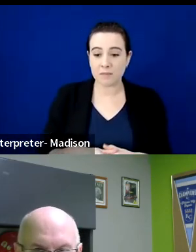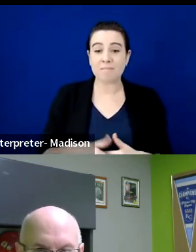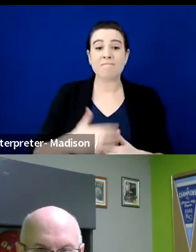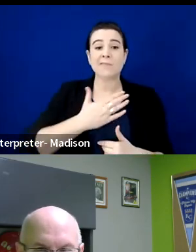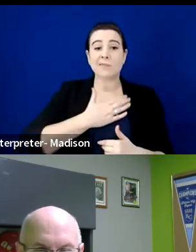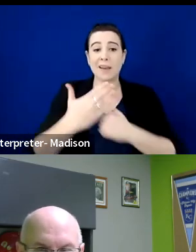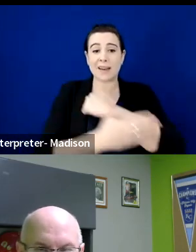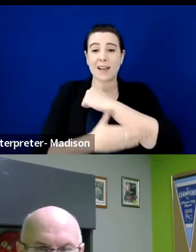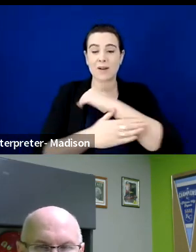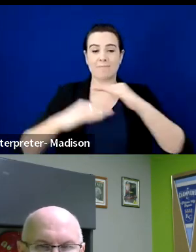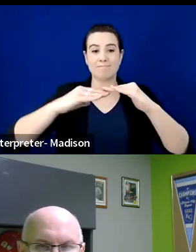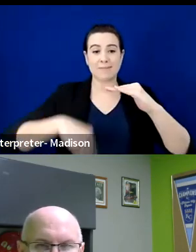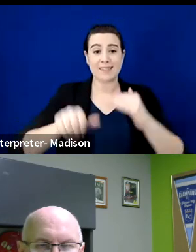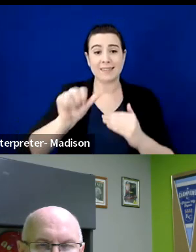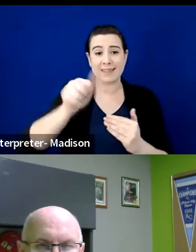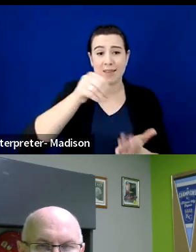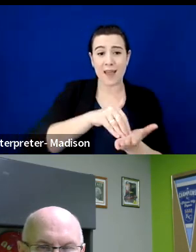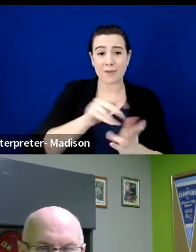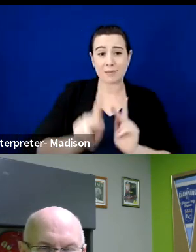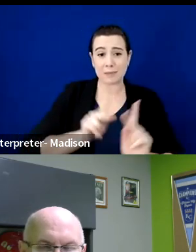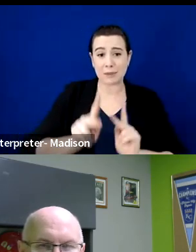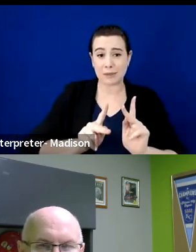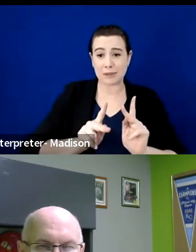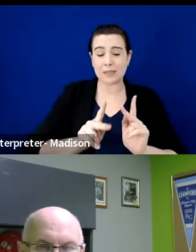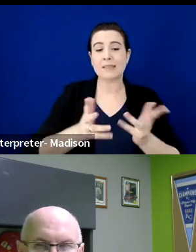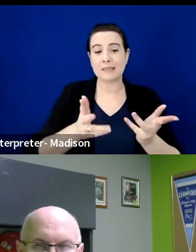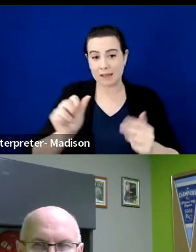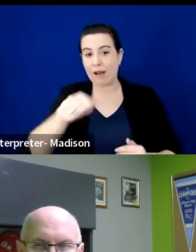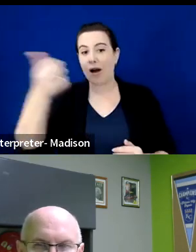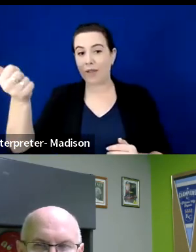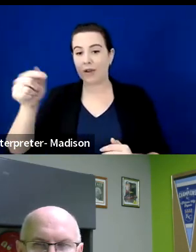We have three primary counties that were assigned to us by vocational rehabilitation that is our state entity that we work with for woke rehab.